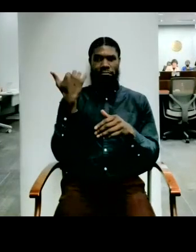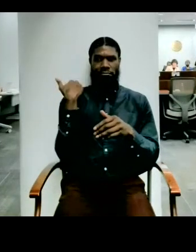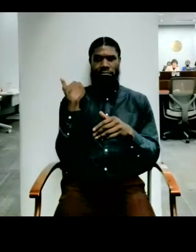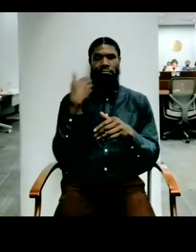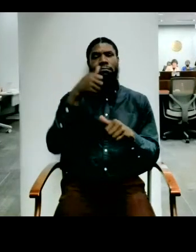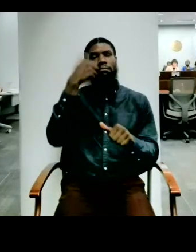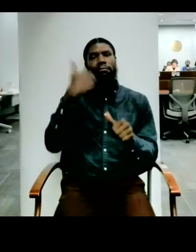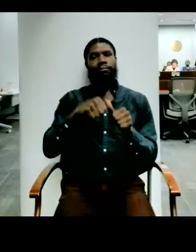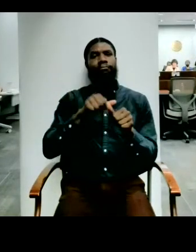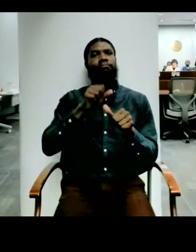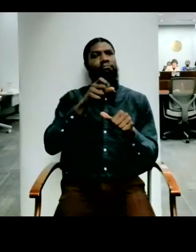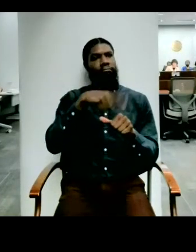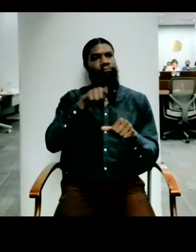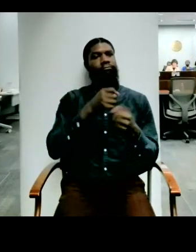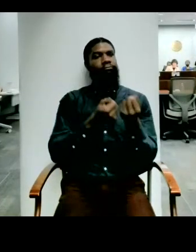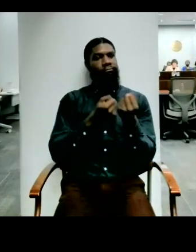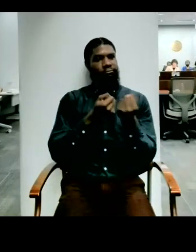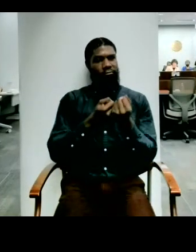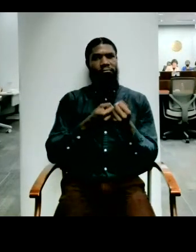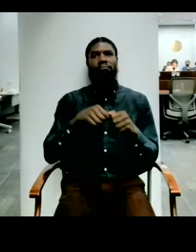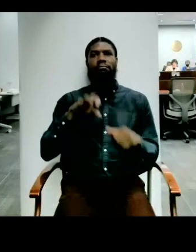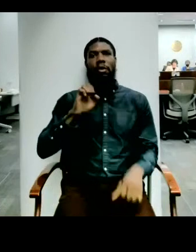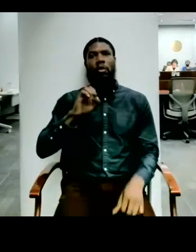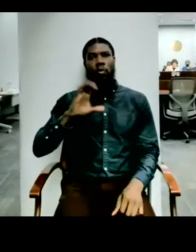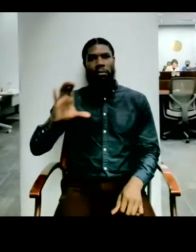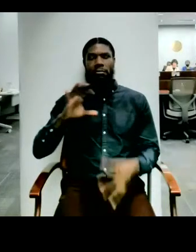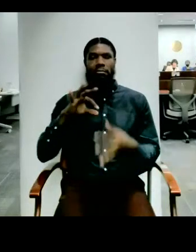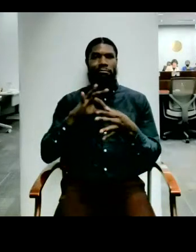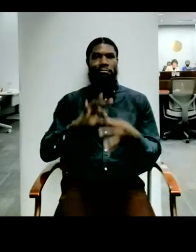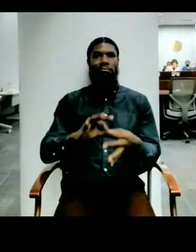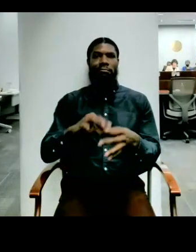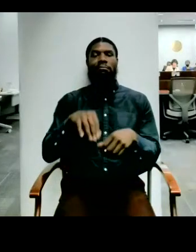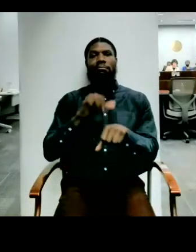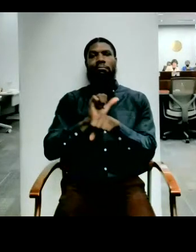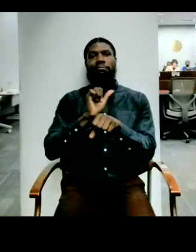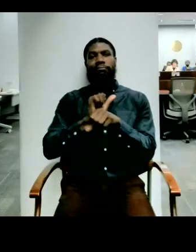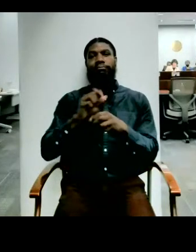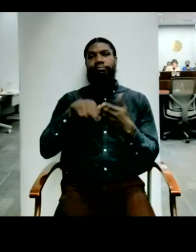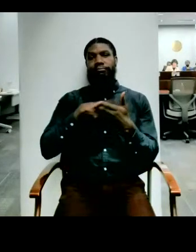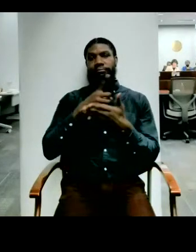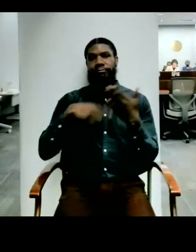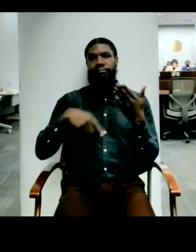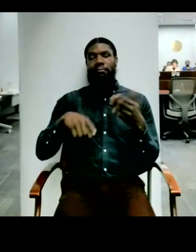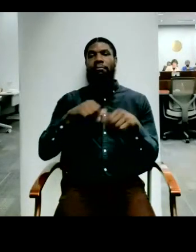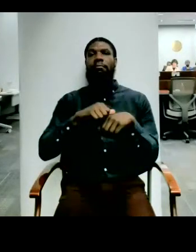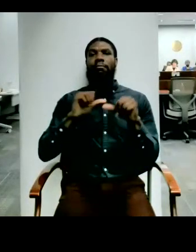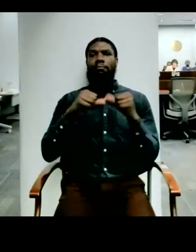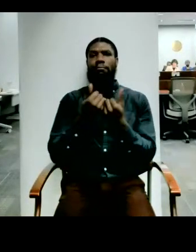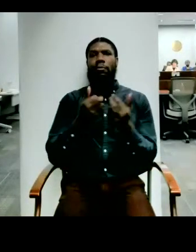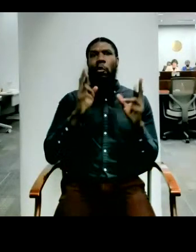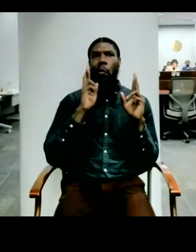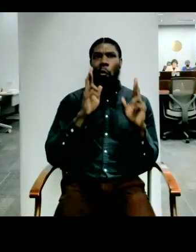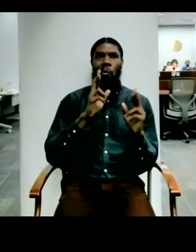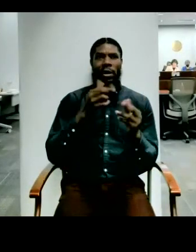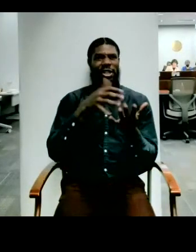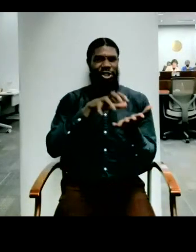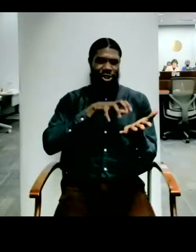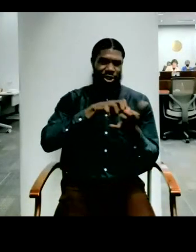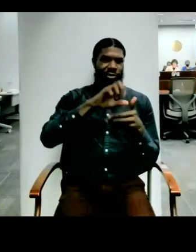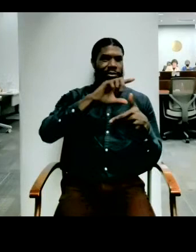partners there relating to employment agencies, aftermath of hurricane Fiona.